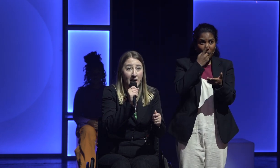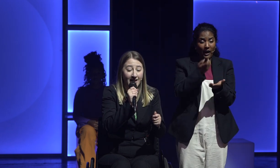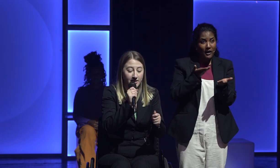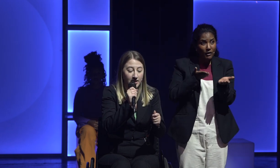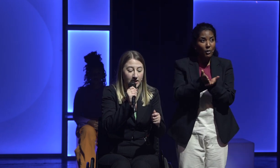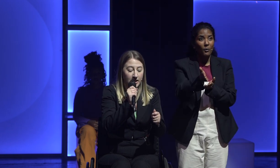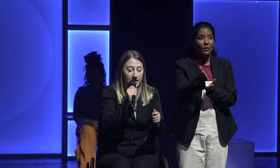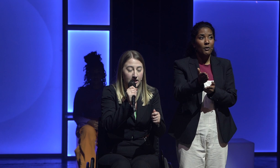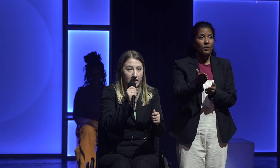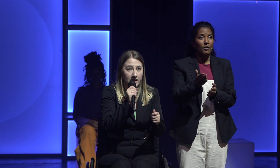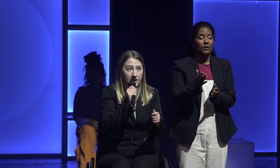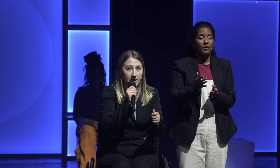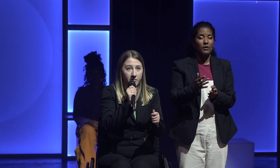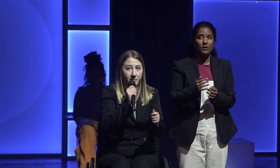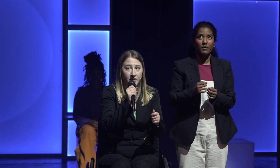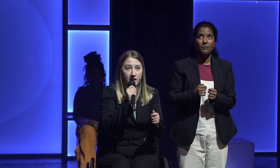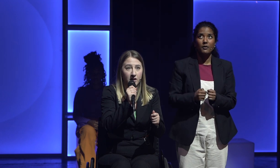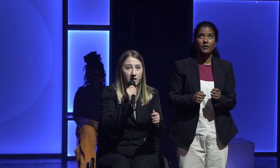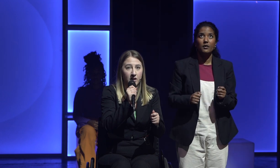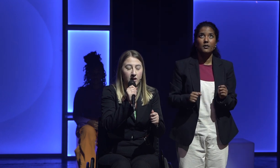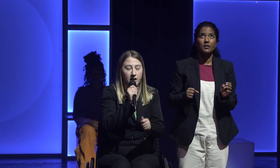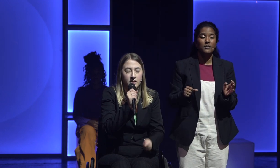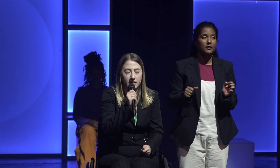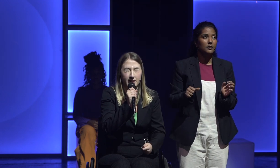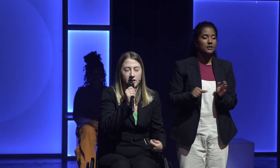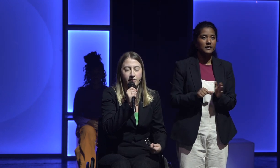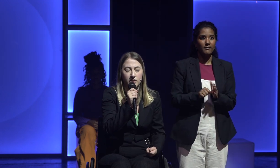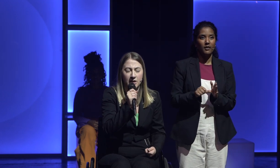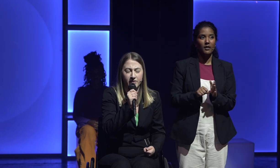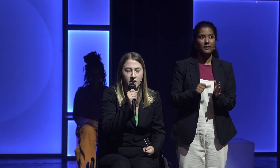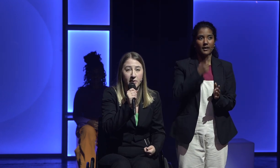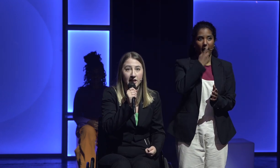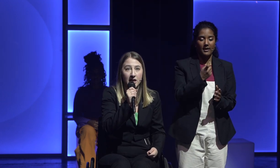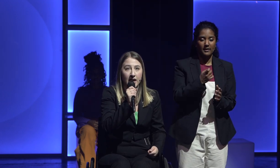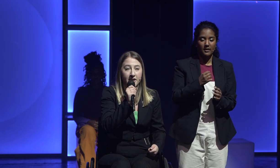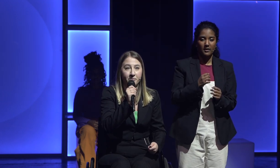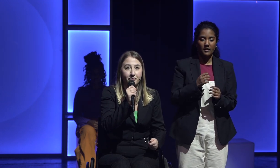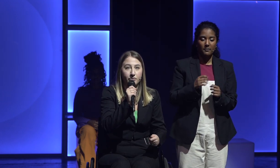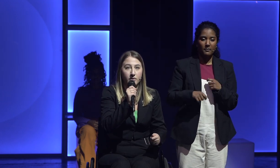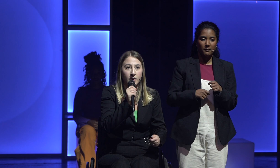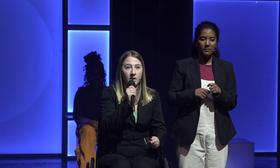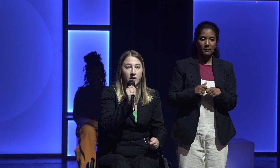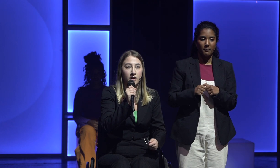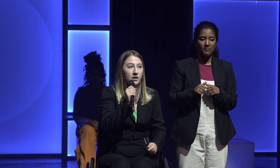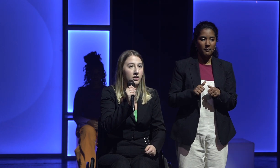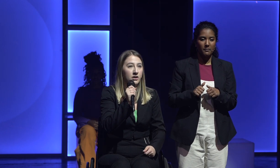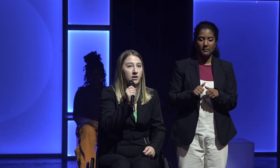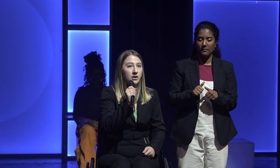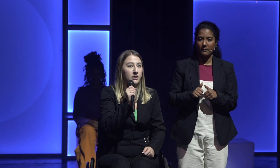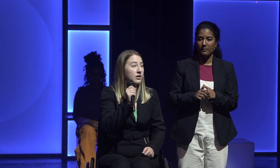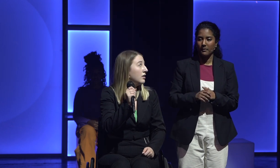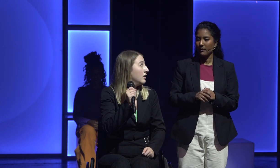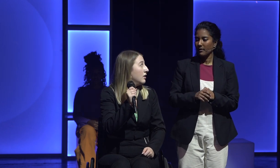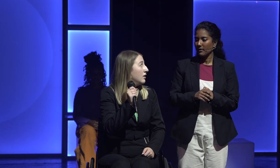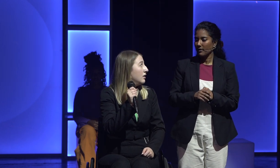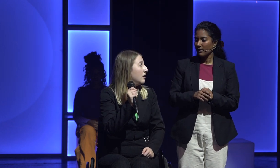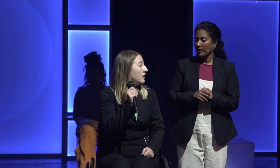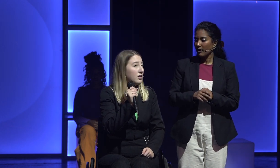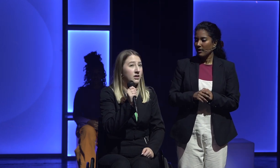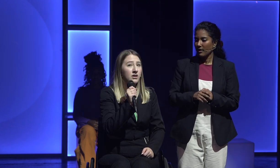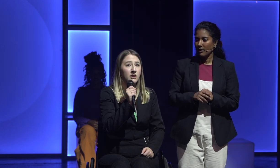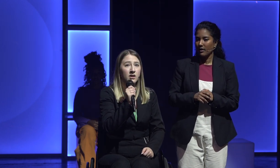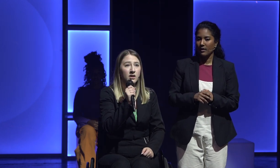pass. [ QUICKLY ] That the difficult times eventually pass.